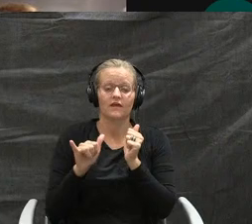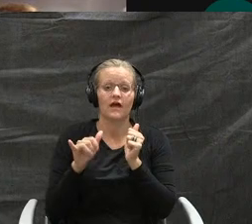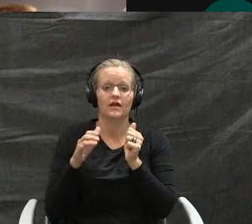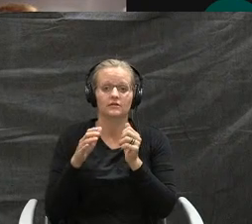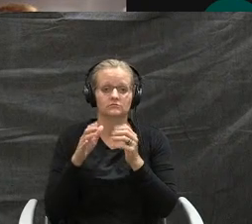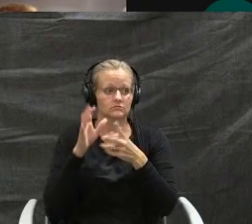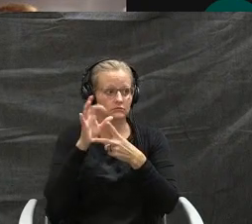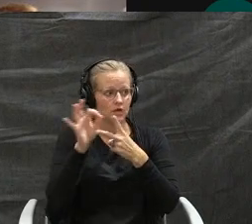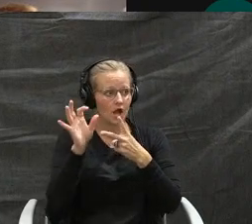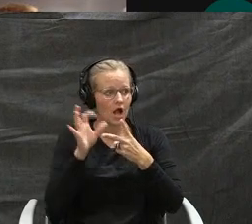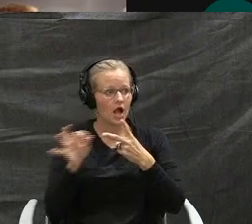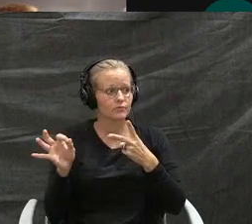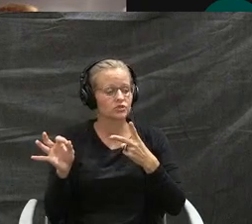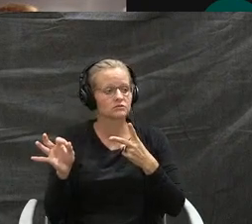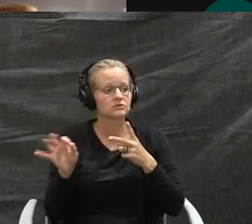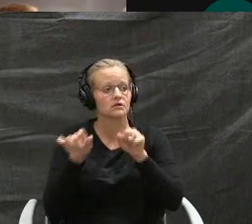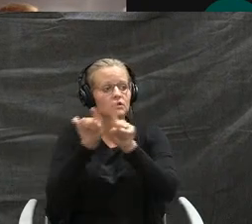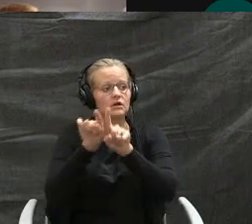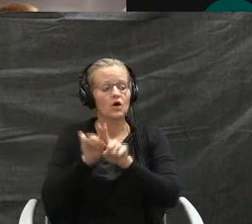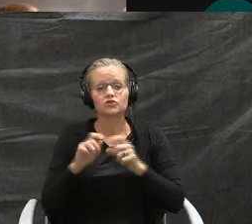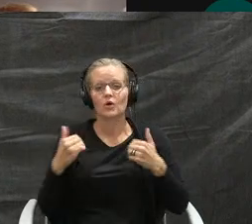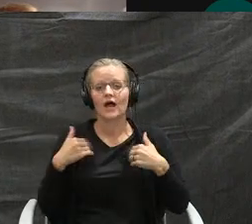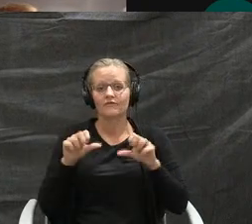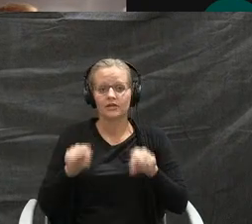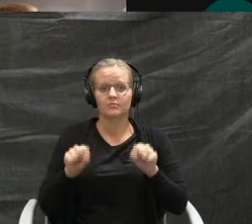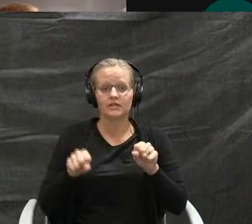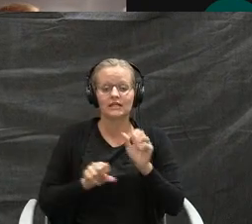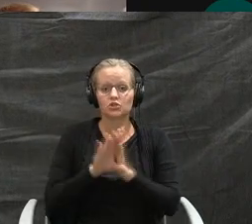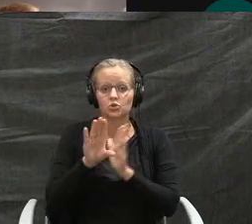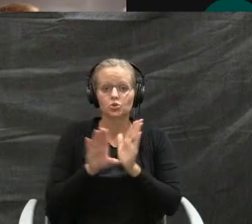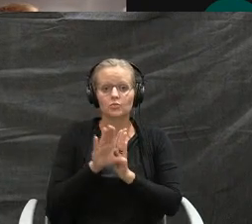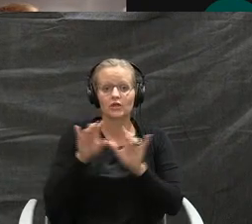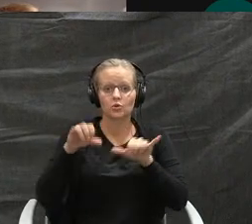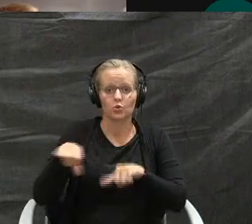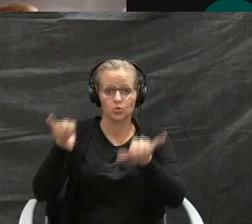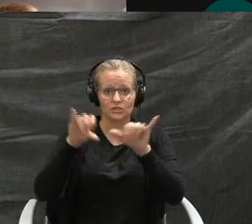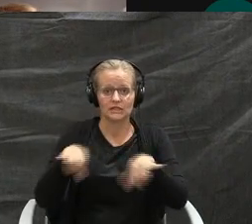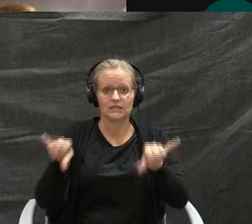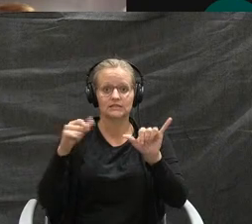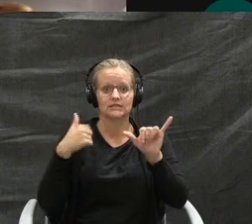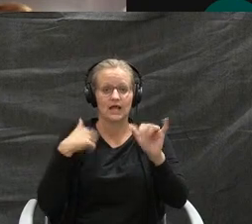I also feel like we have little routines as I was going through those Seven different plans. Routines were not consistent day